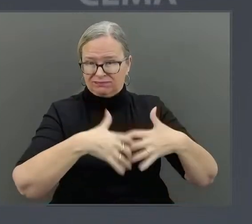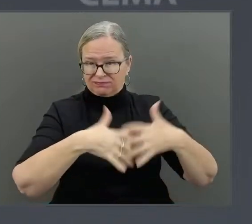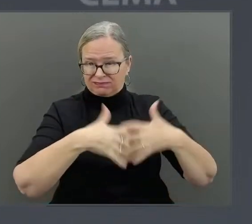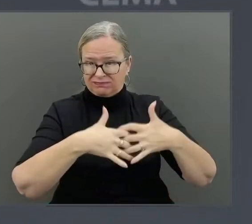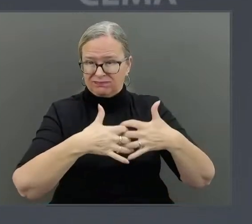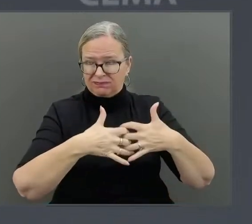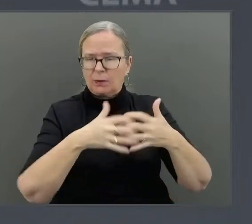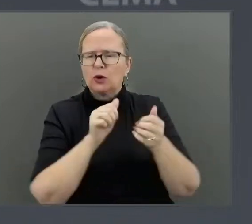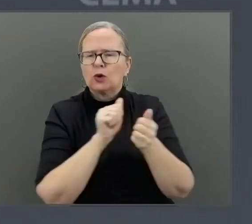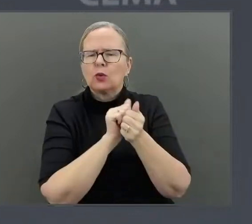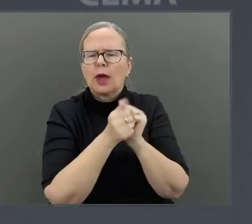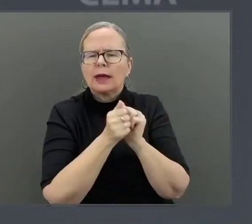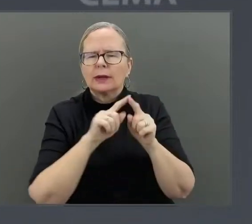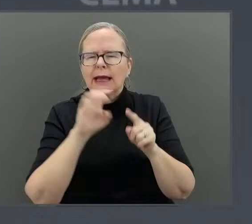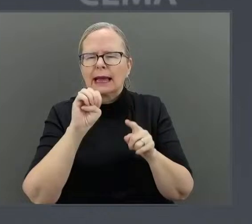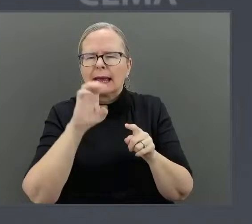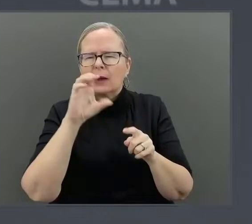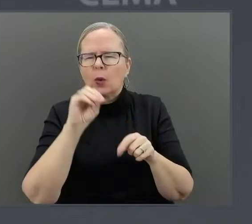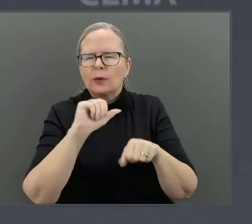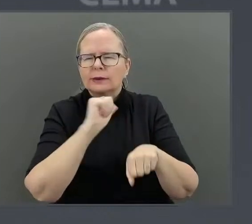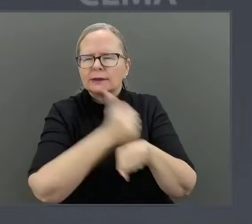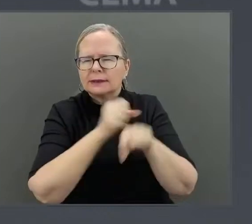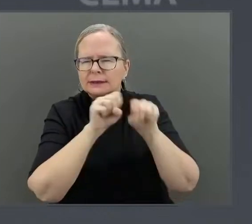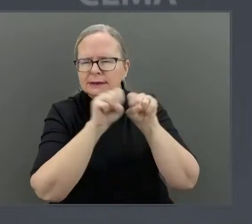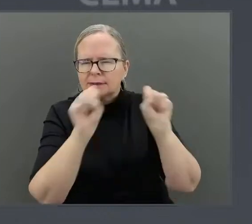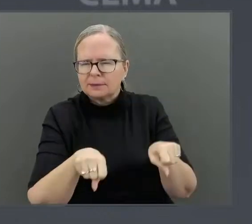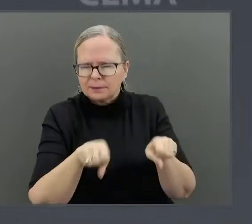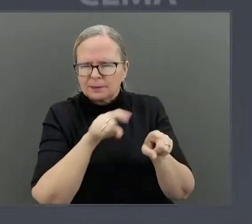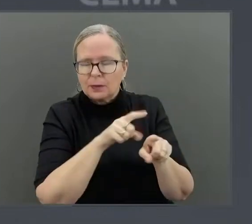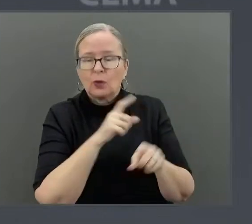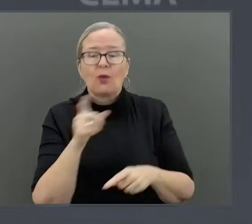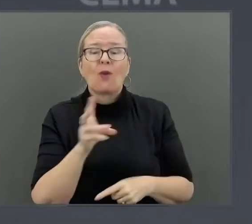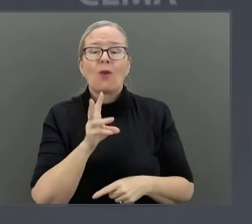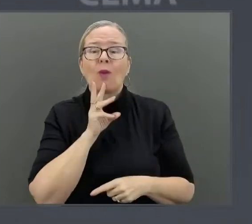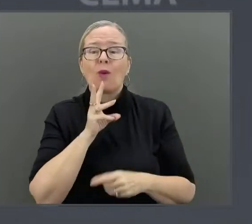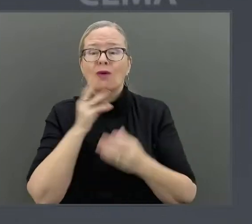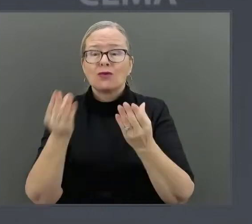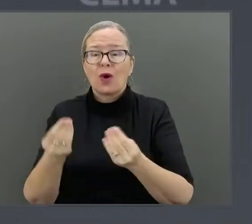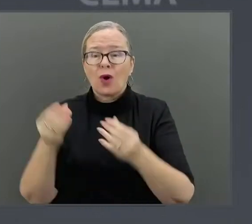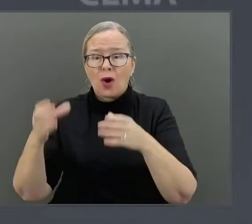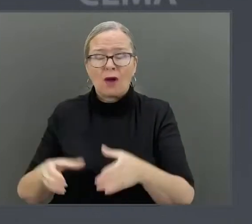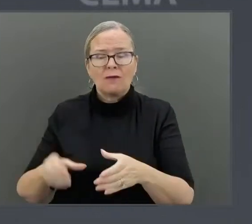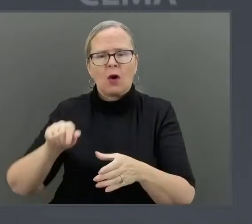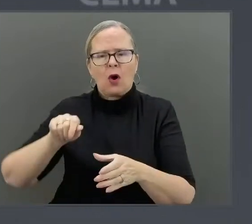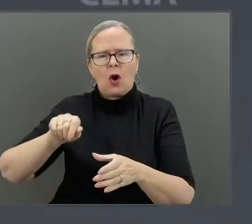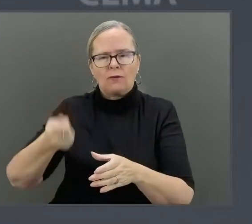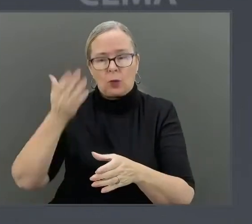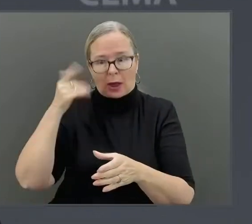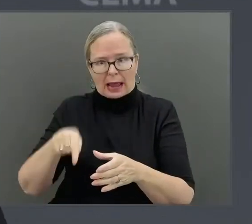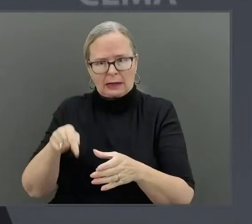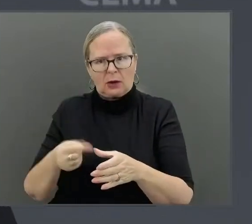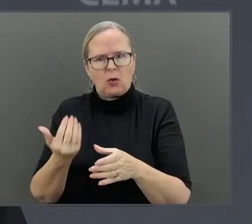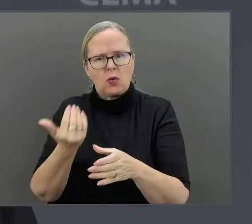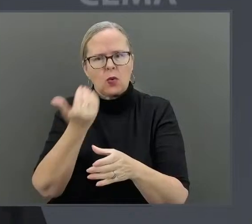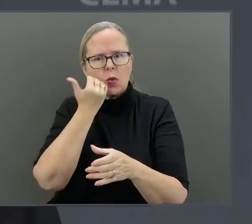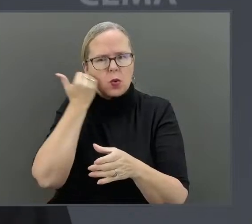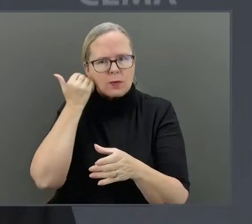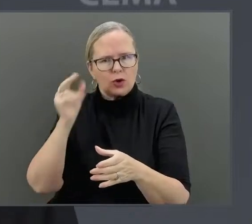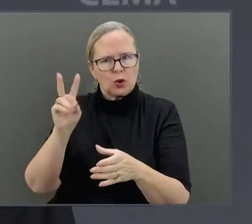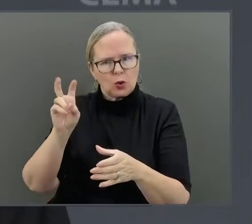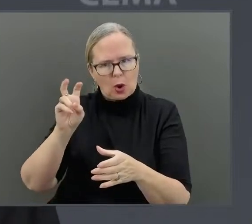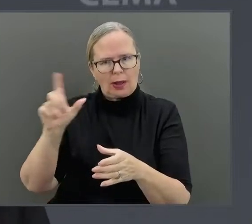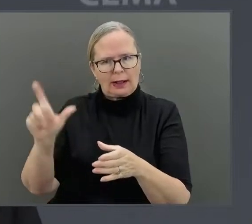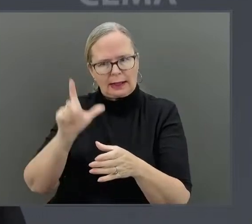this can save a approximately 200 L every time it Cycles if you don't have a lowf flow toilet you